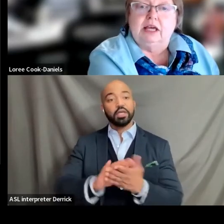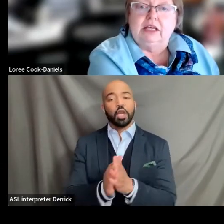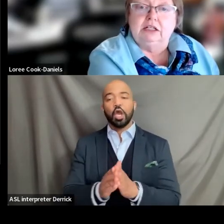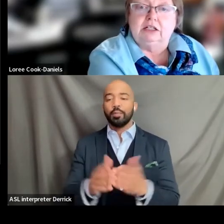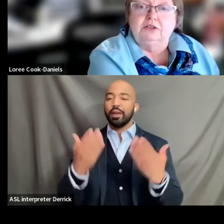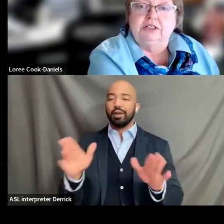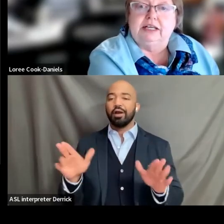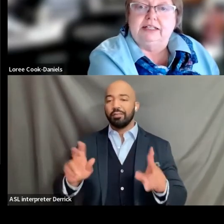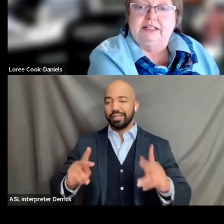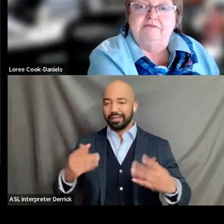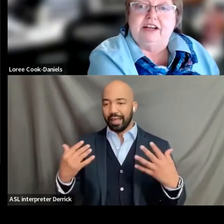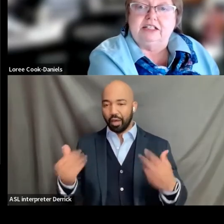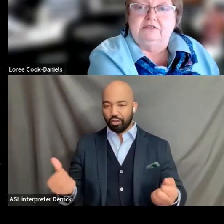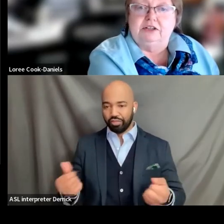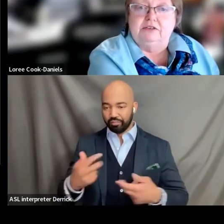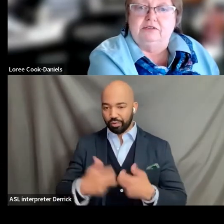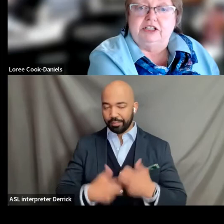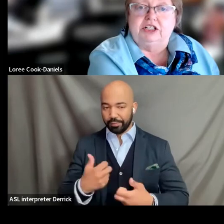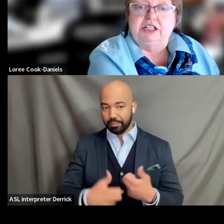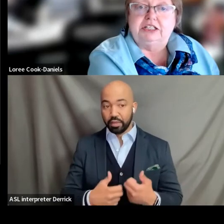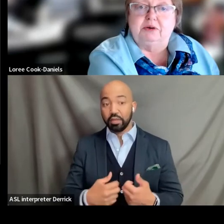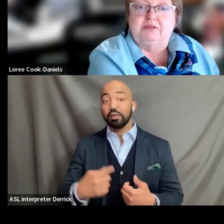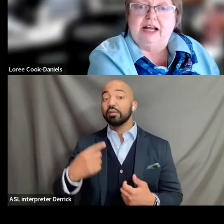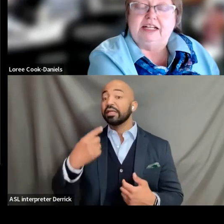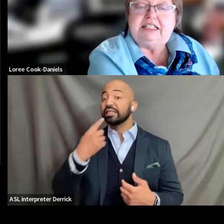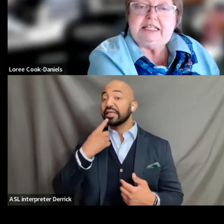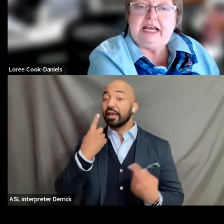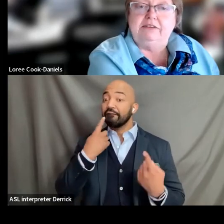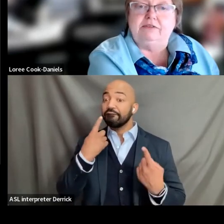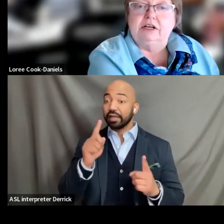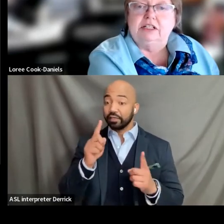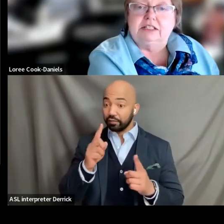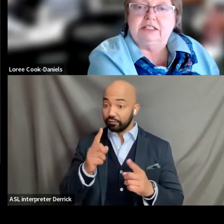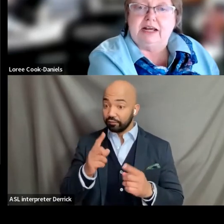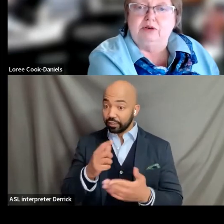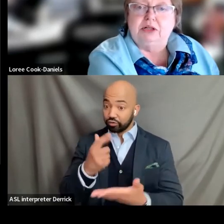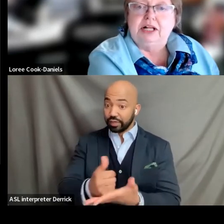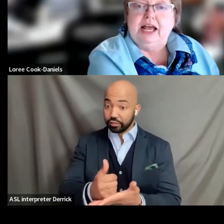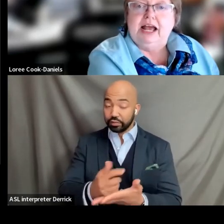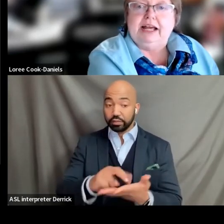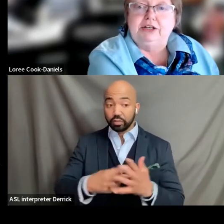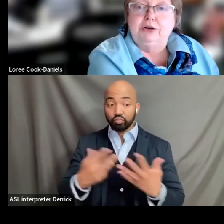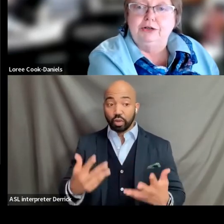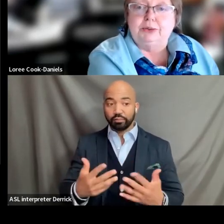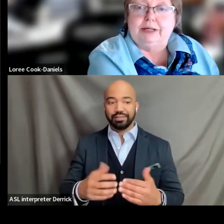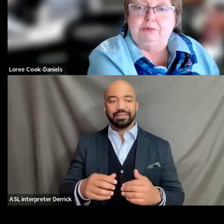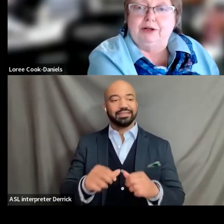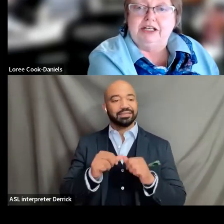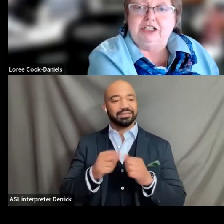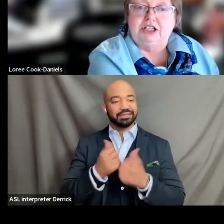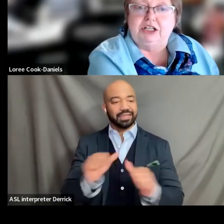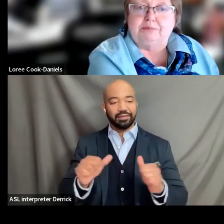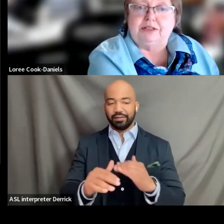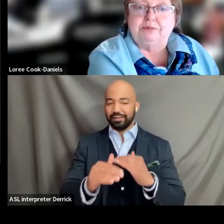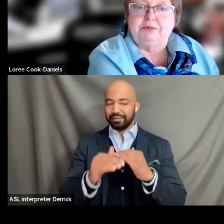They concluded that an effective intervention is providing safe, stable and nurturing relationships